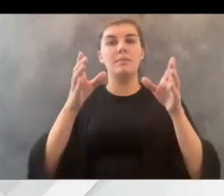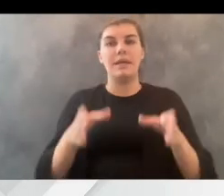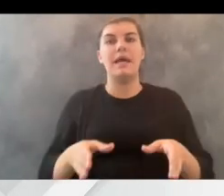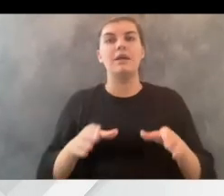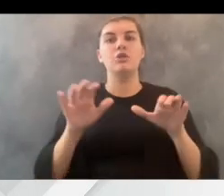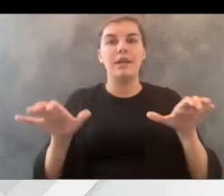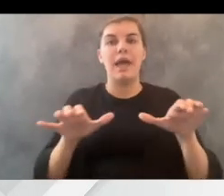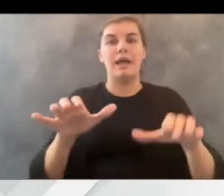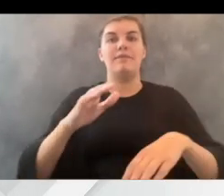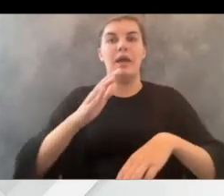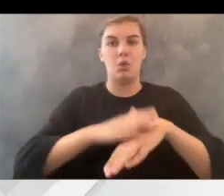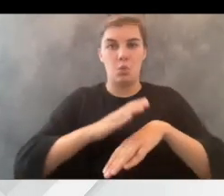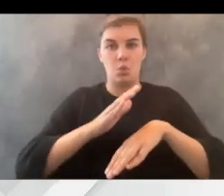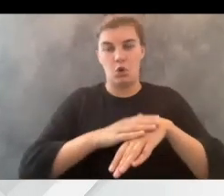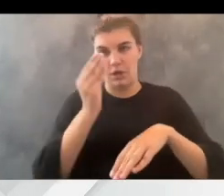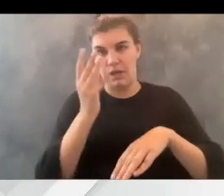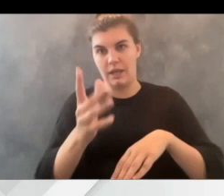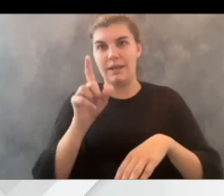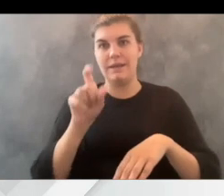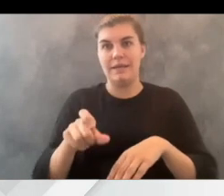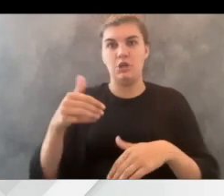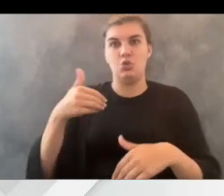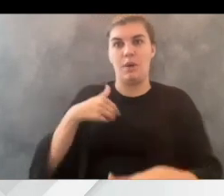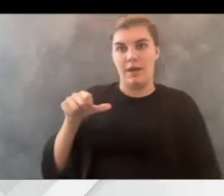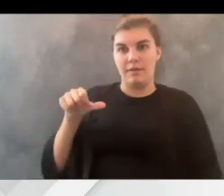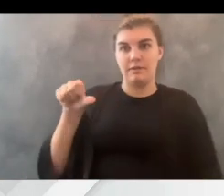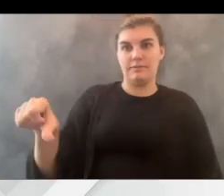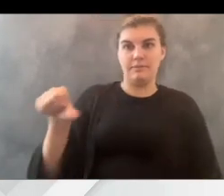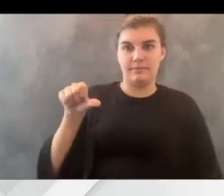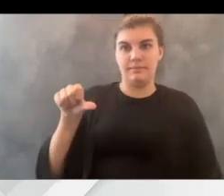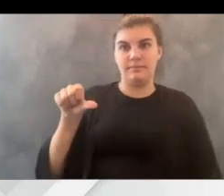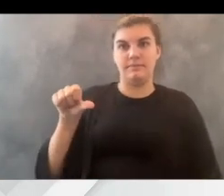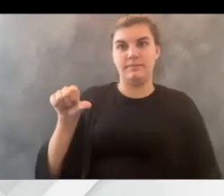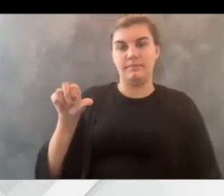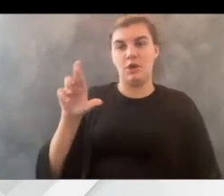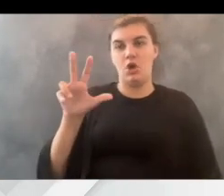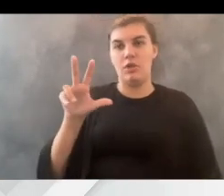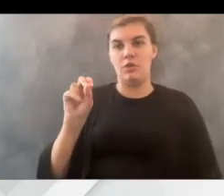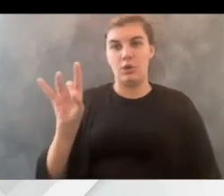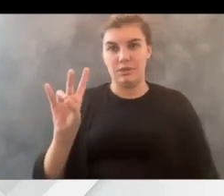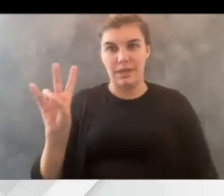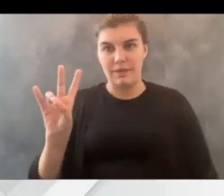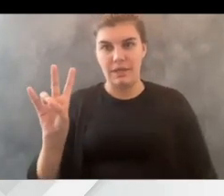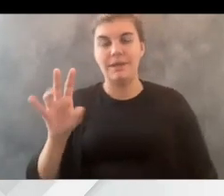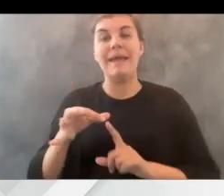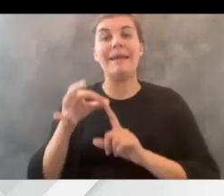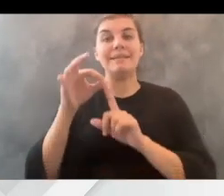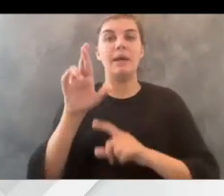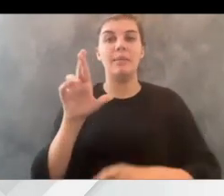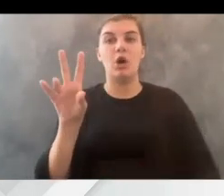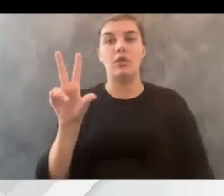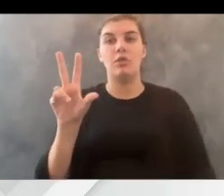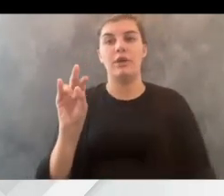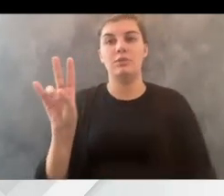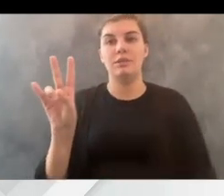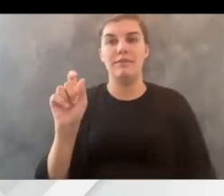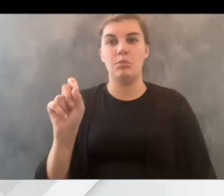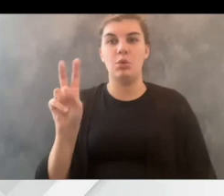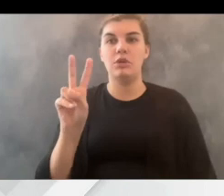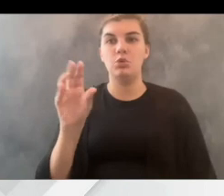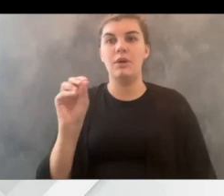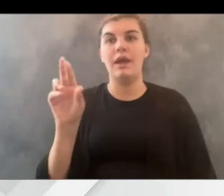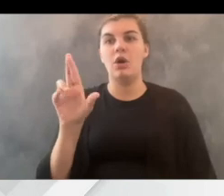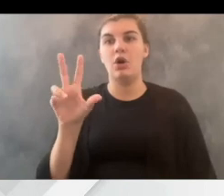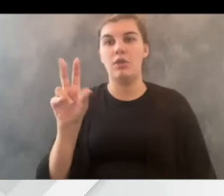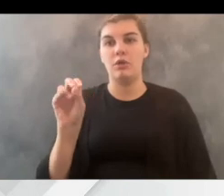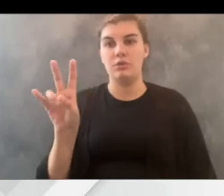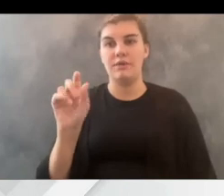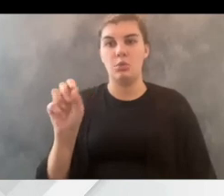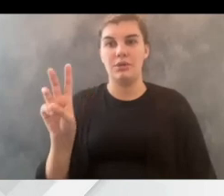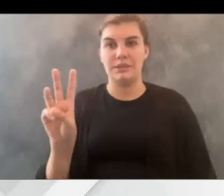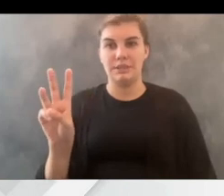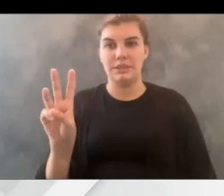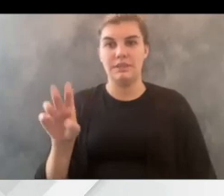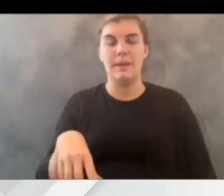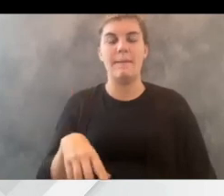must have pedestrian push buttons complying with R307, except for R307.2 and R307.6, or they must